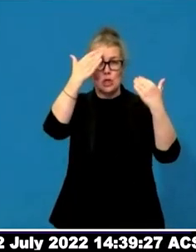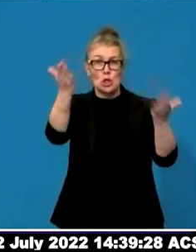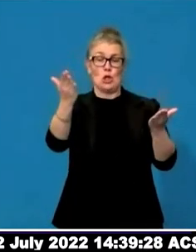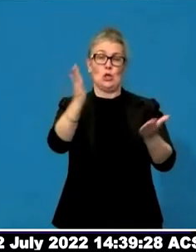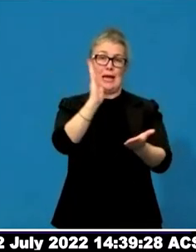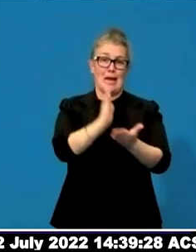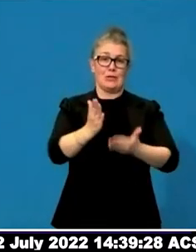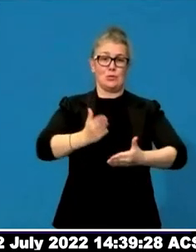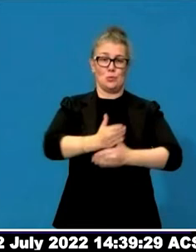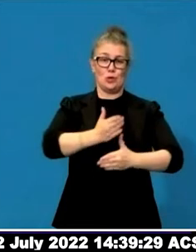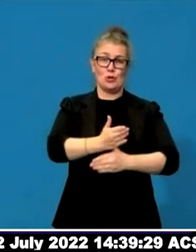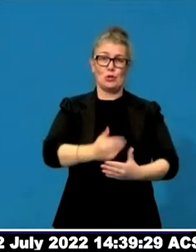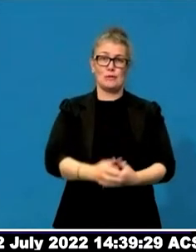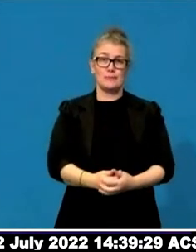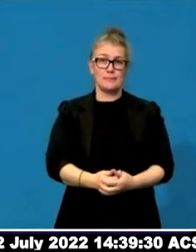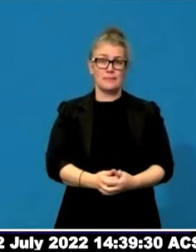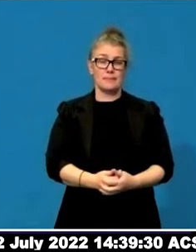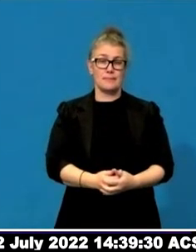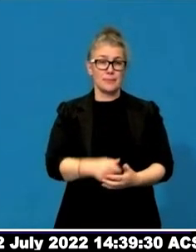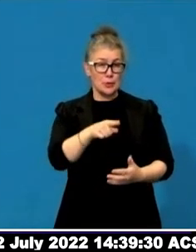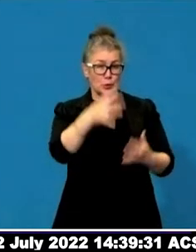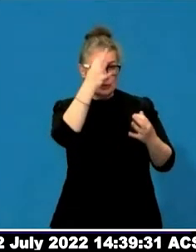When you decided to work in the area of support coordination,